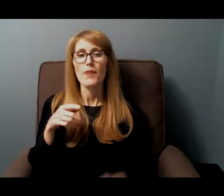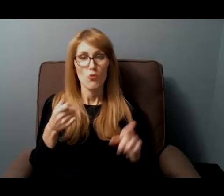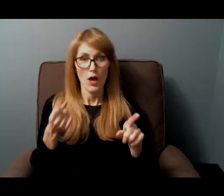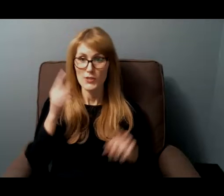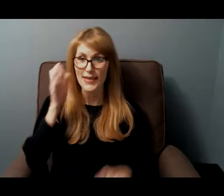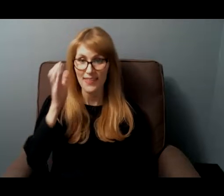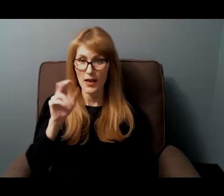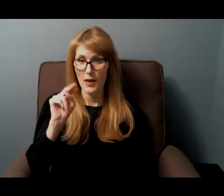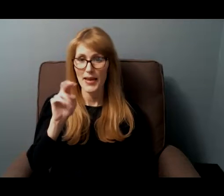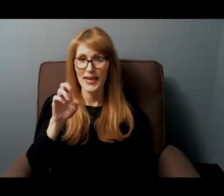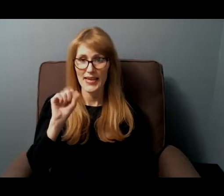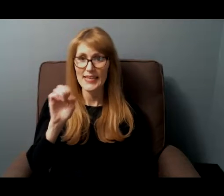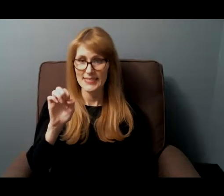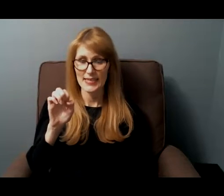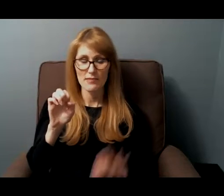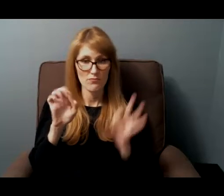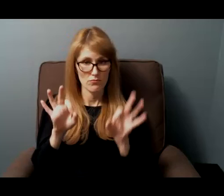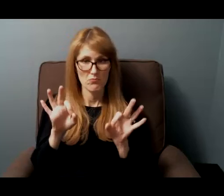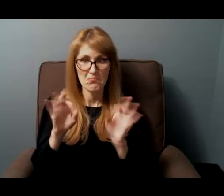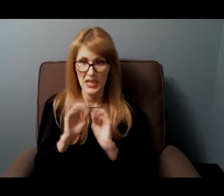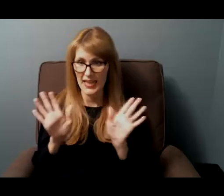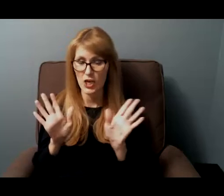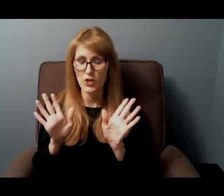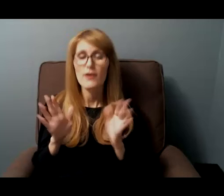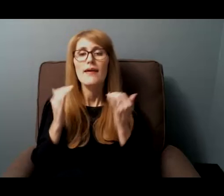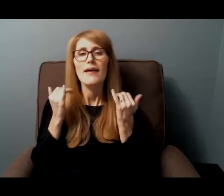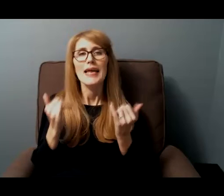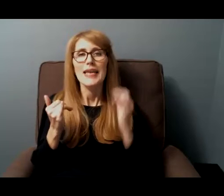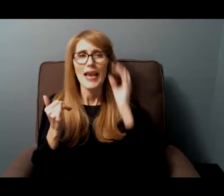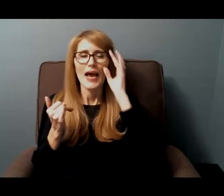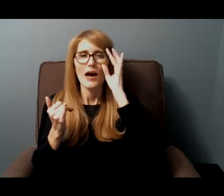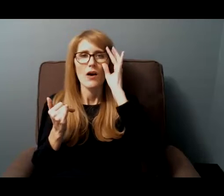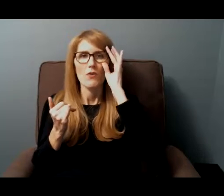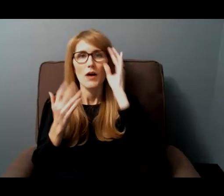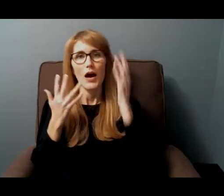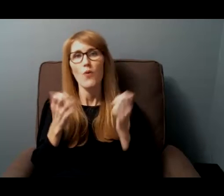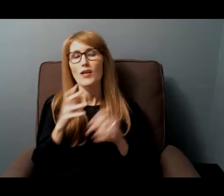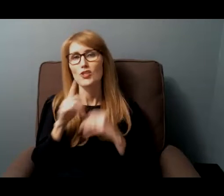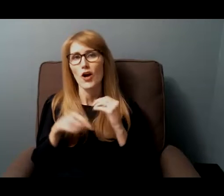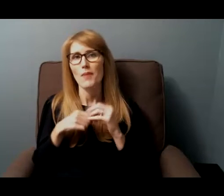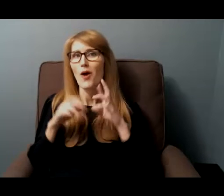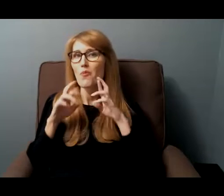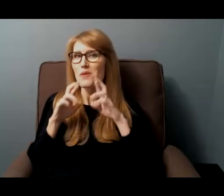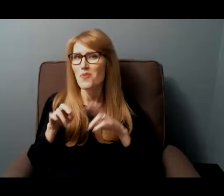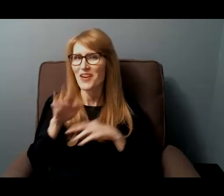that's feeling clear. So now I want to talk with you about reporting the projection. This is,